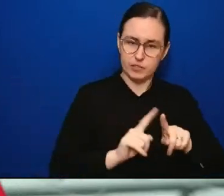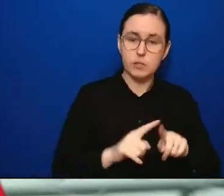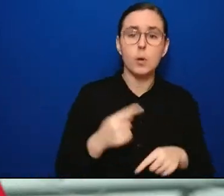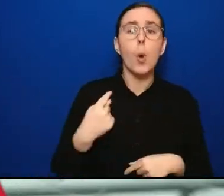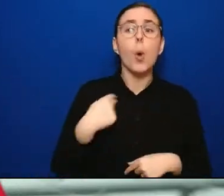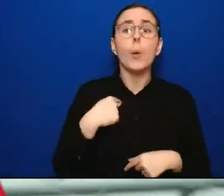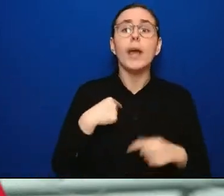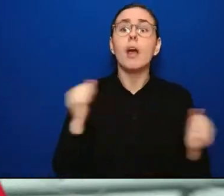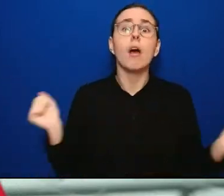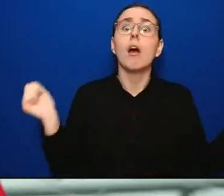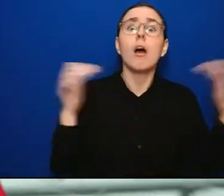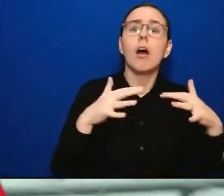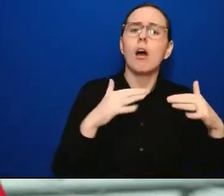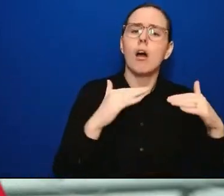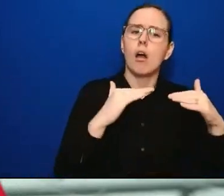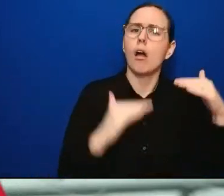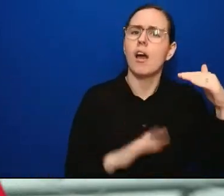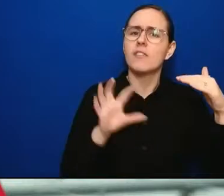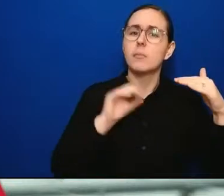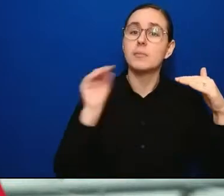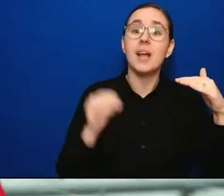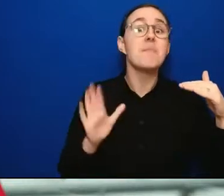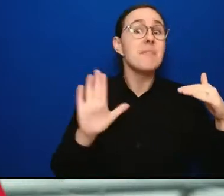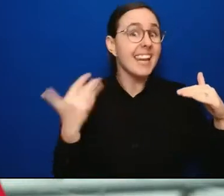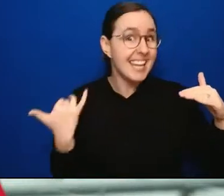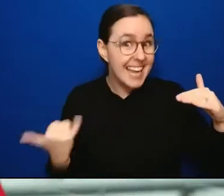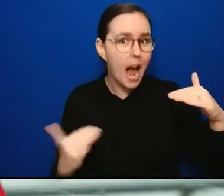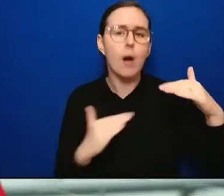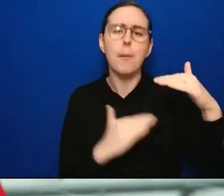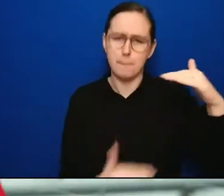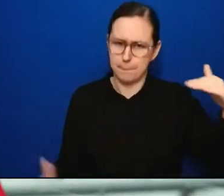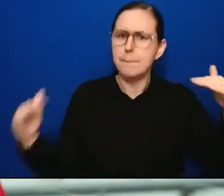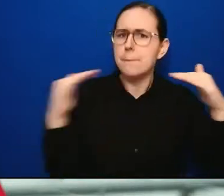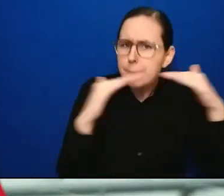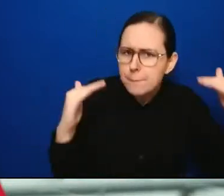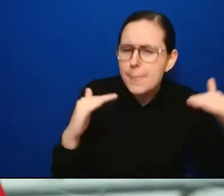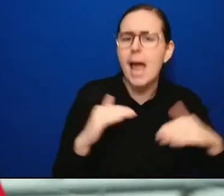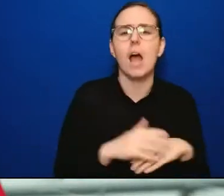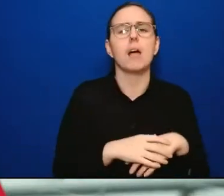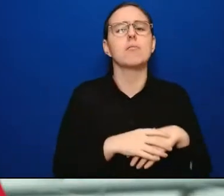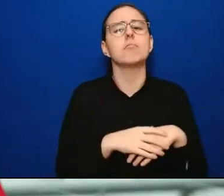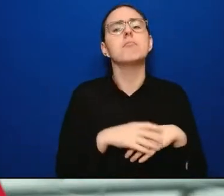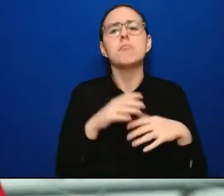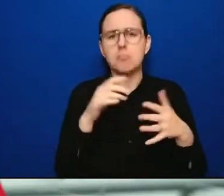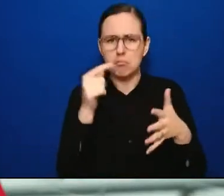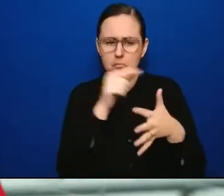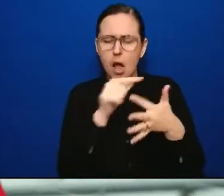that, for example, on a number of different settings, so there are a couple of fundamental